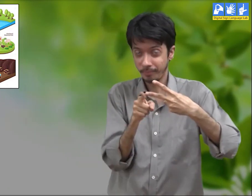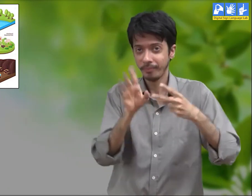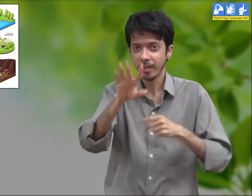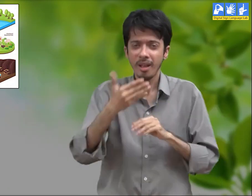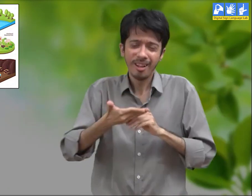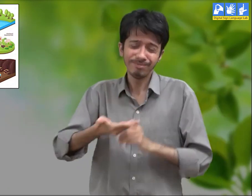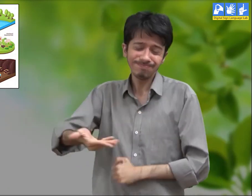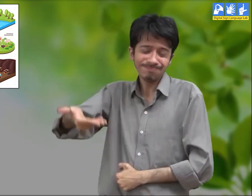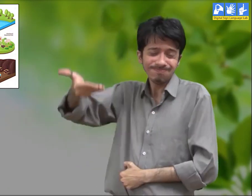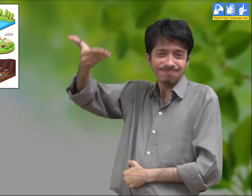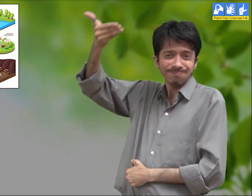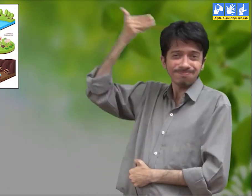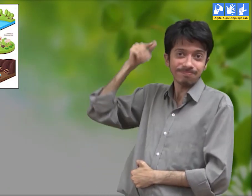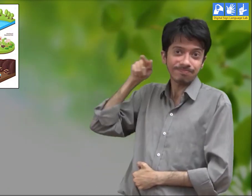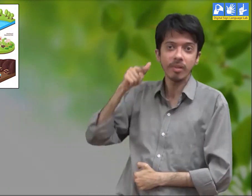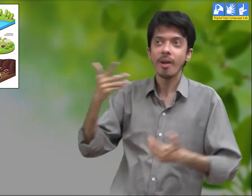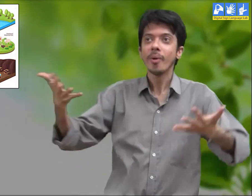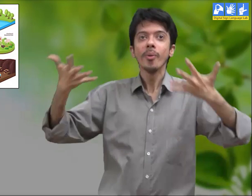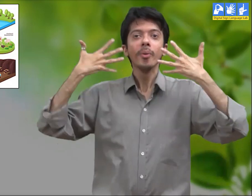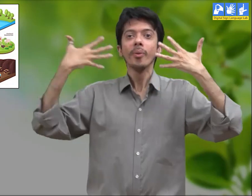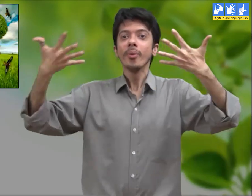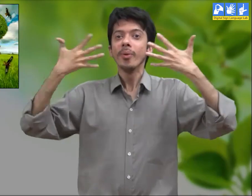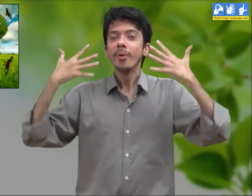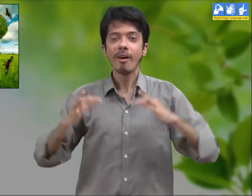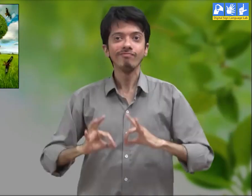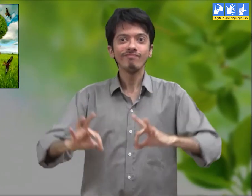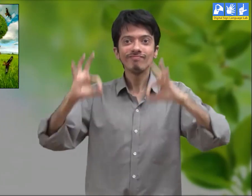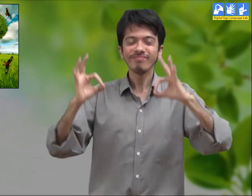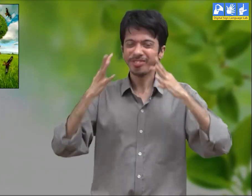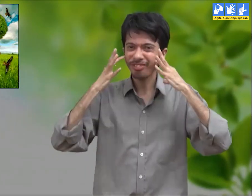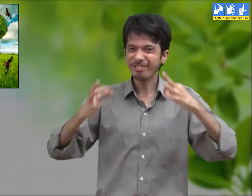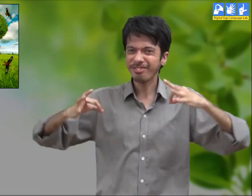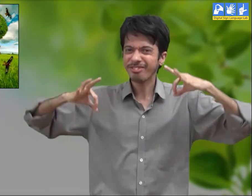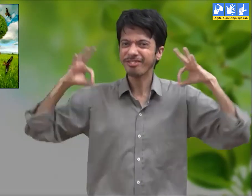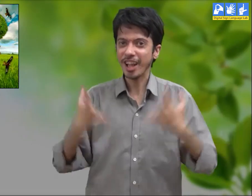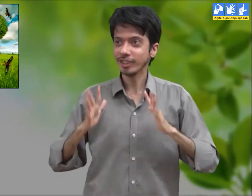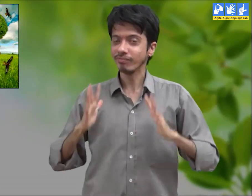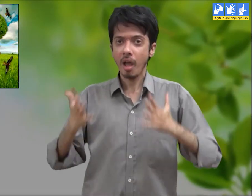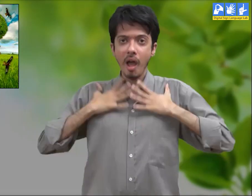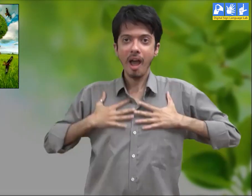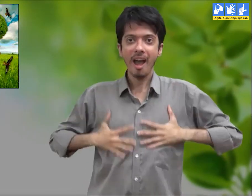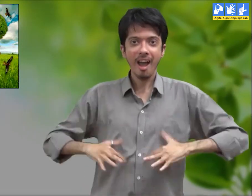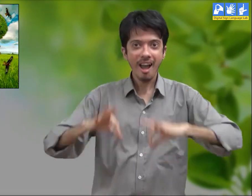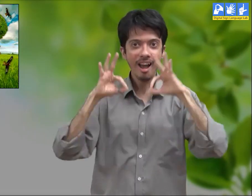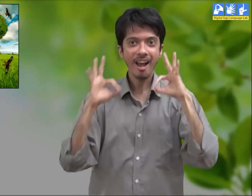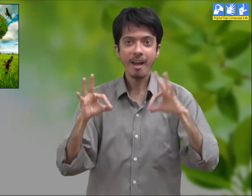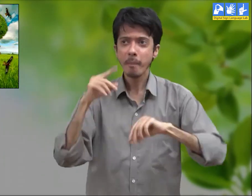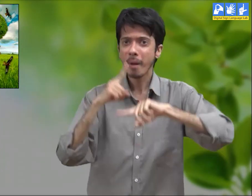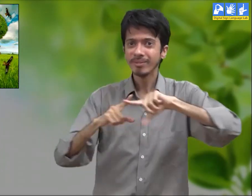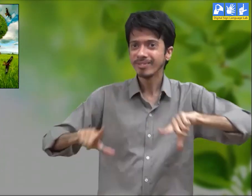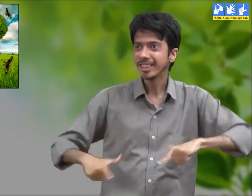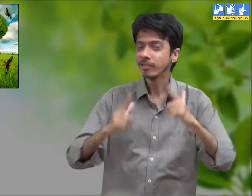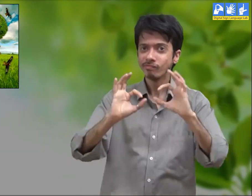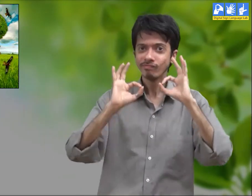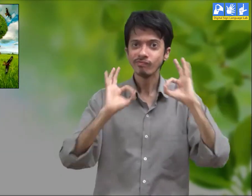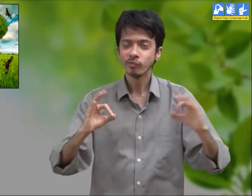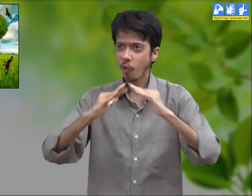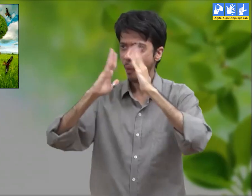Another example, long ago the air on the earth used to be fresh and pure which was good for our health too.